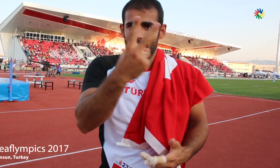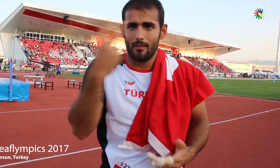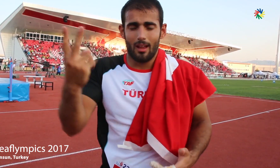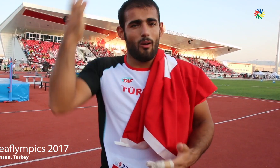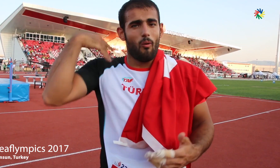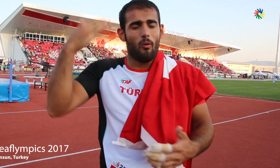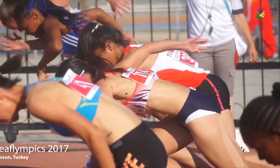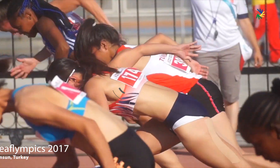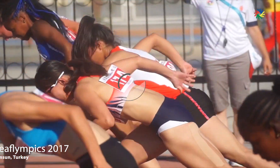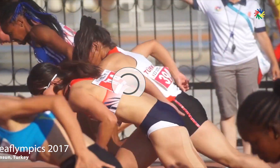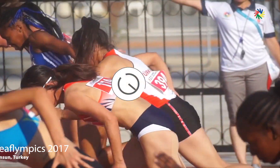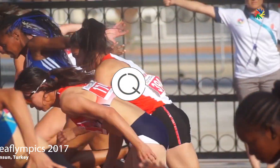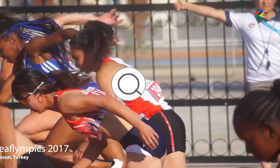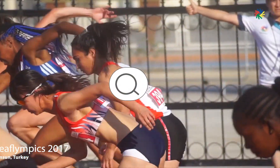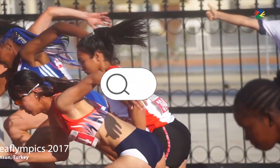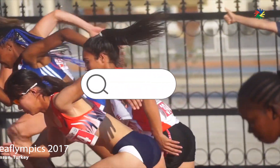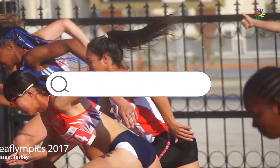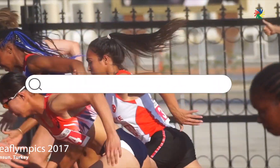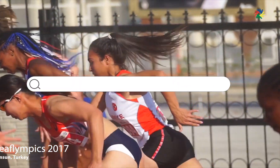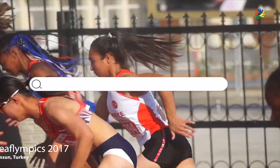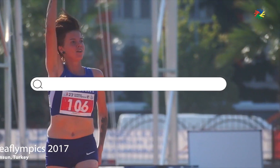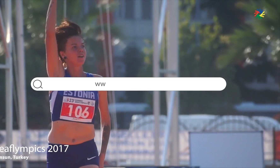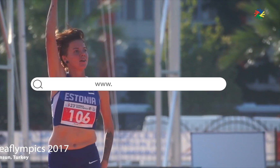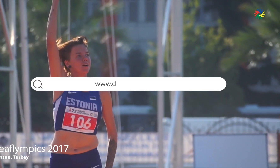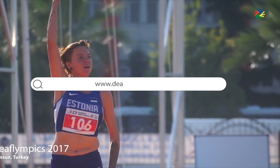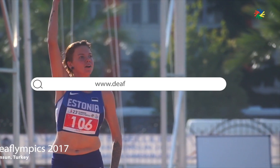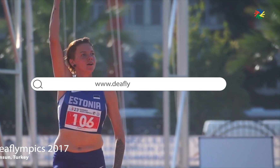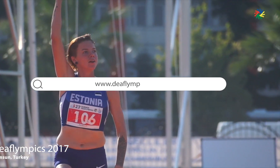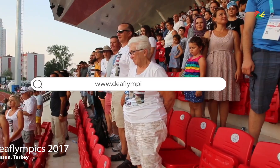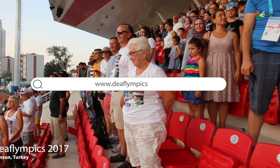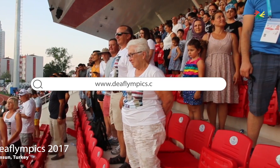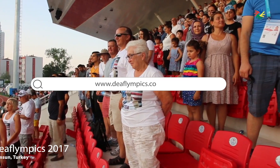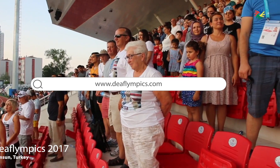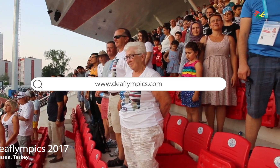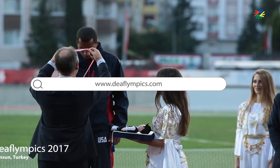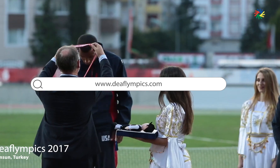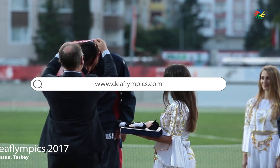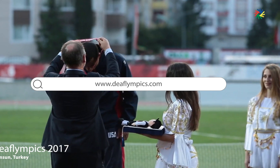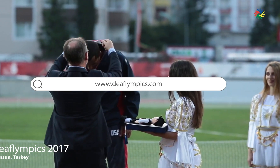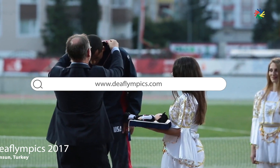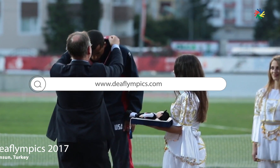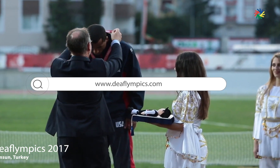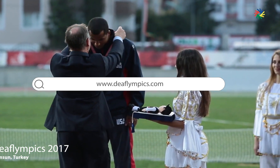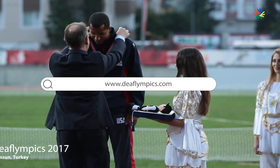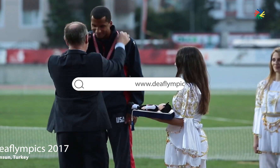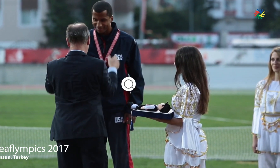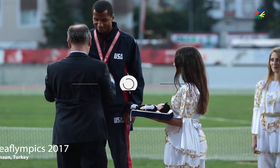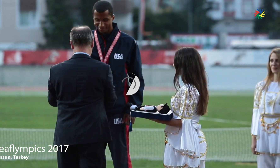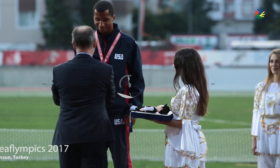55 decibels in their better ear. Check out their website to find even more about the Deaflympics.